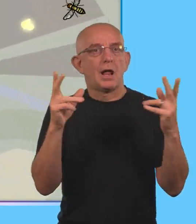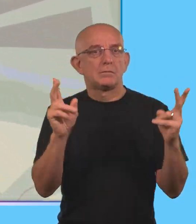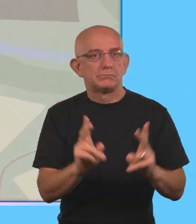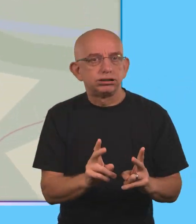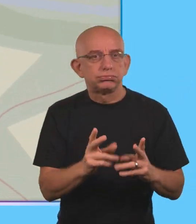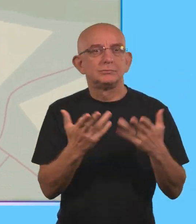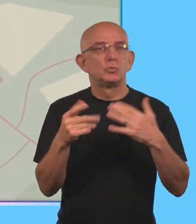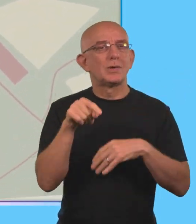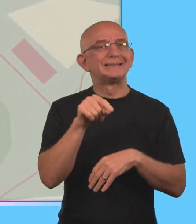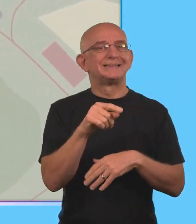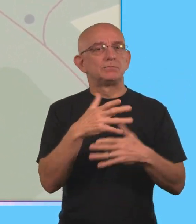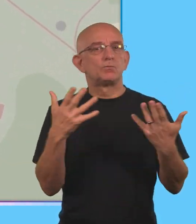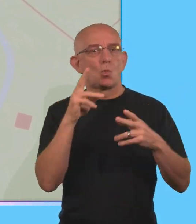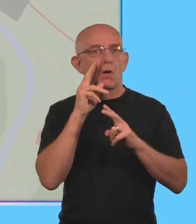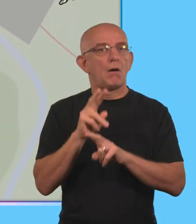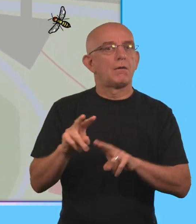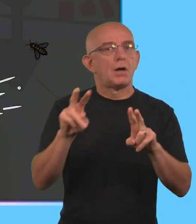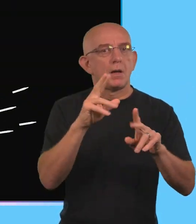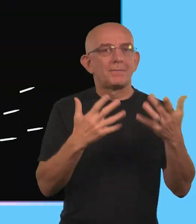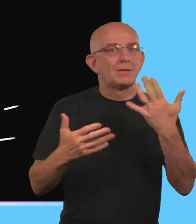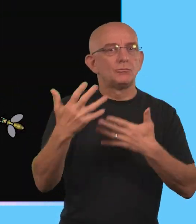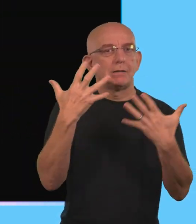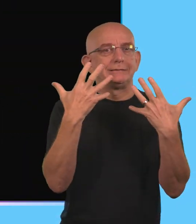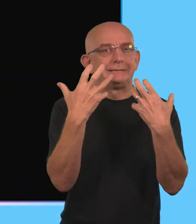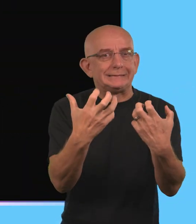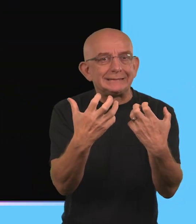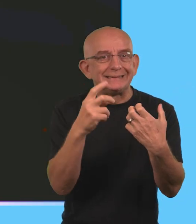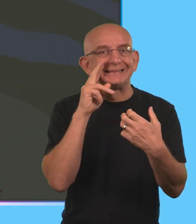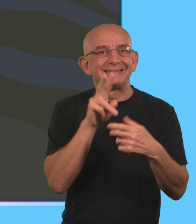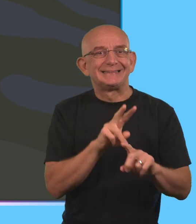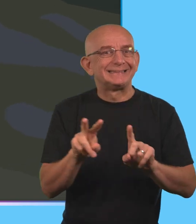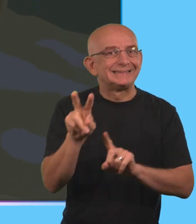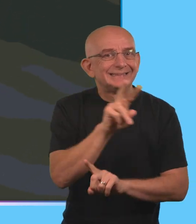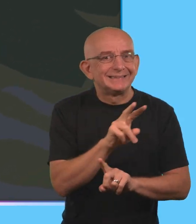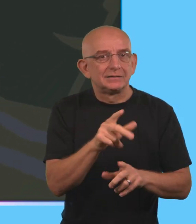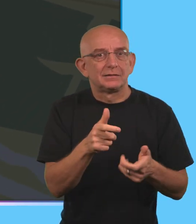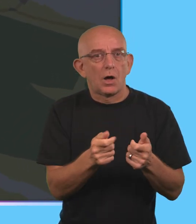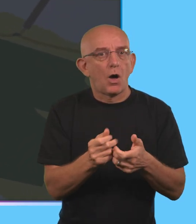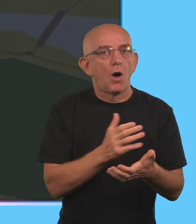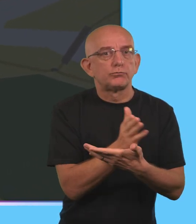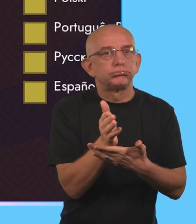You can adjust the visibility of the background to be muted or pure dark grey.